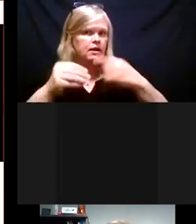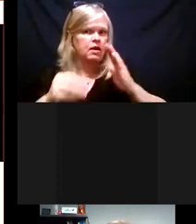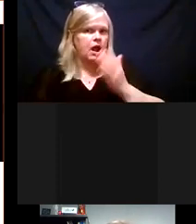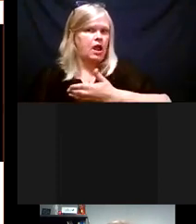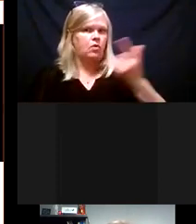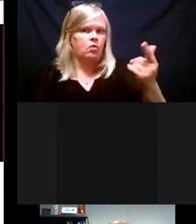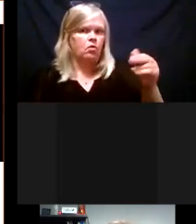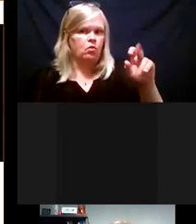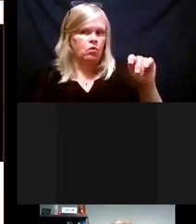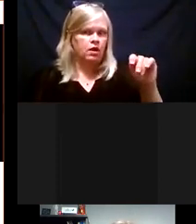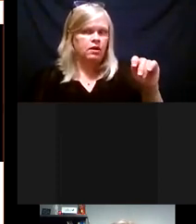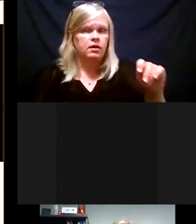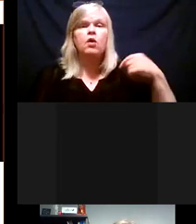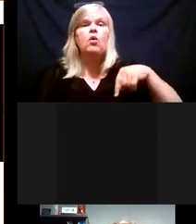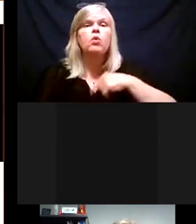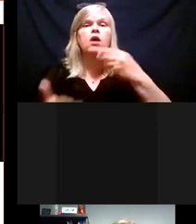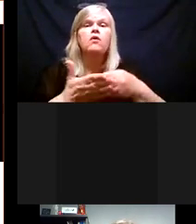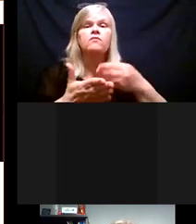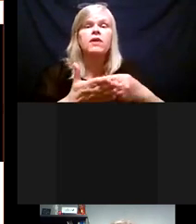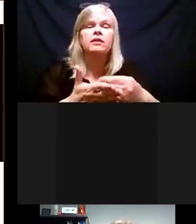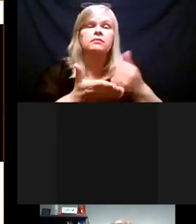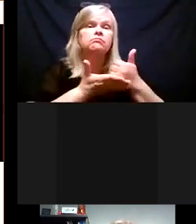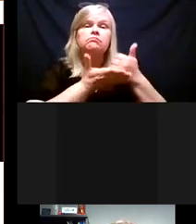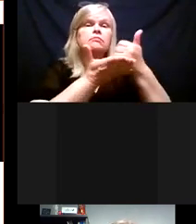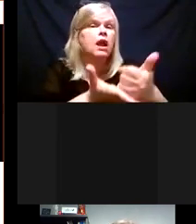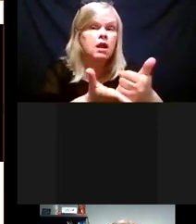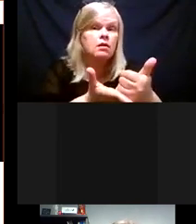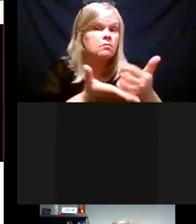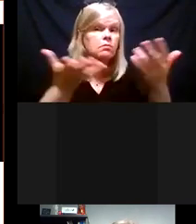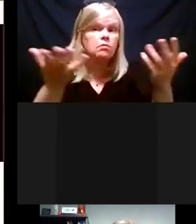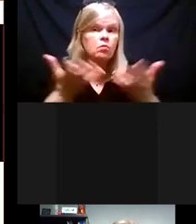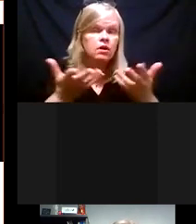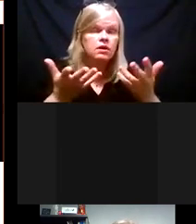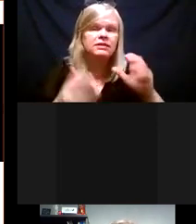WE ARE CURRENTLY FUNDED TO ASSIST SURVIVORS OF SEXUAL